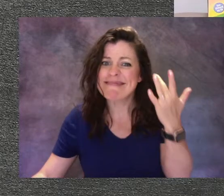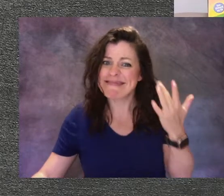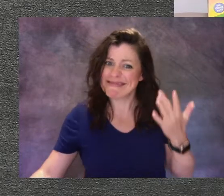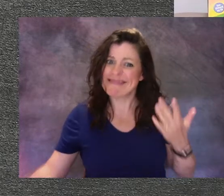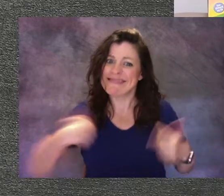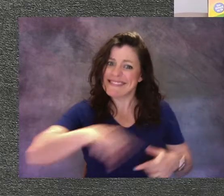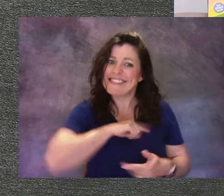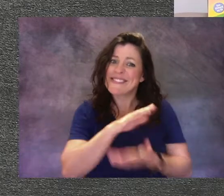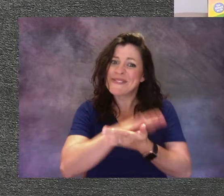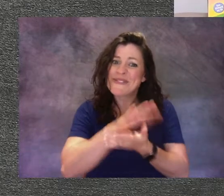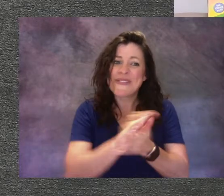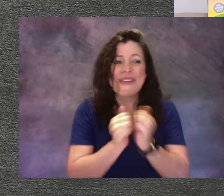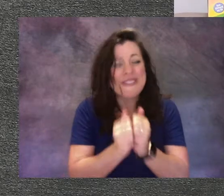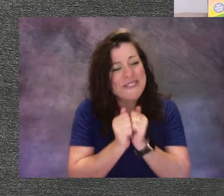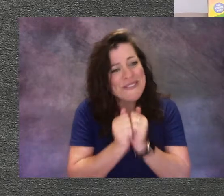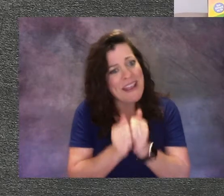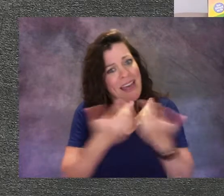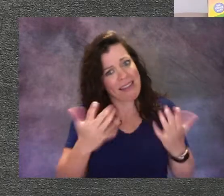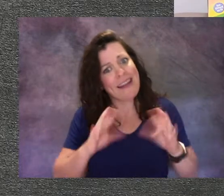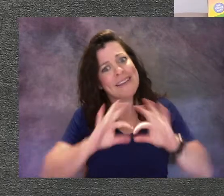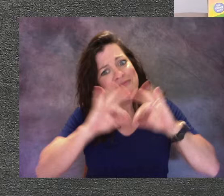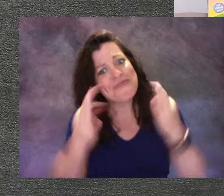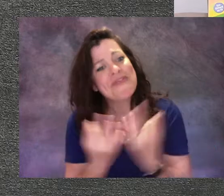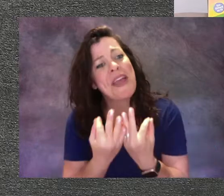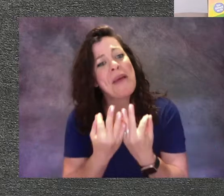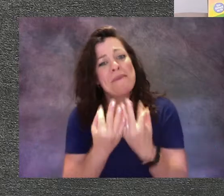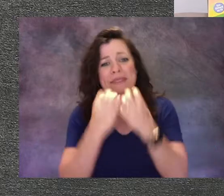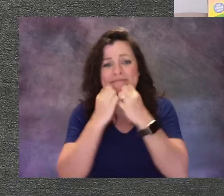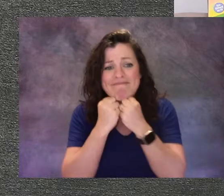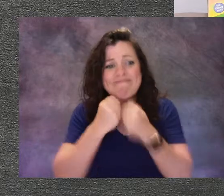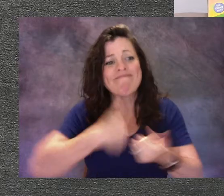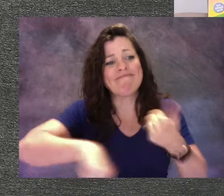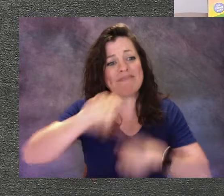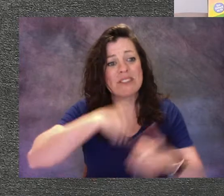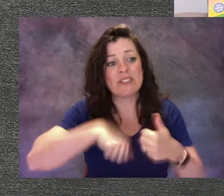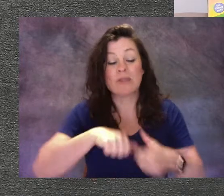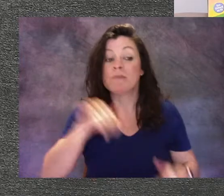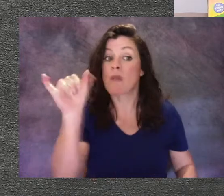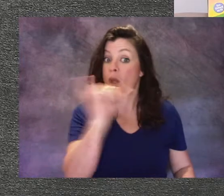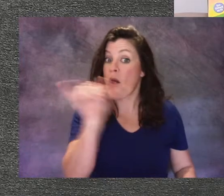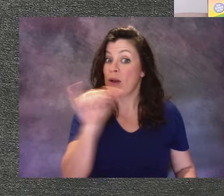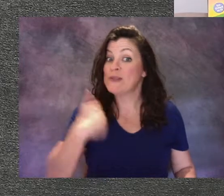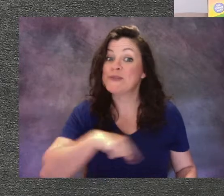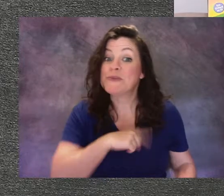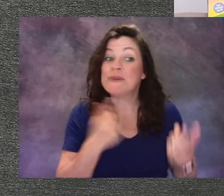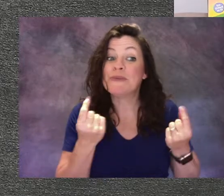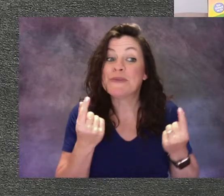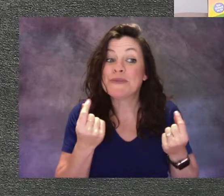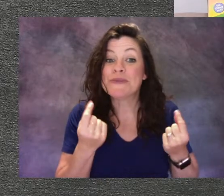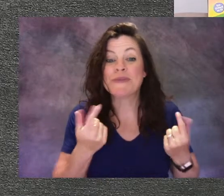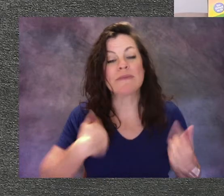we are a school family and we take care of each other. And you know what else we do? We have good manners.